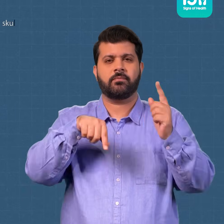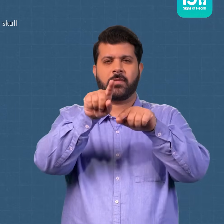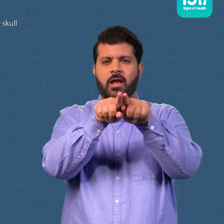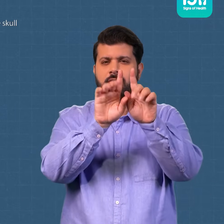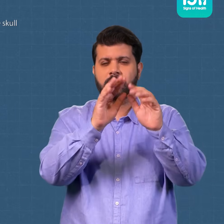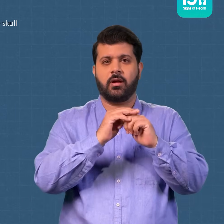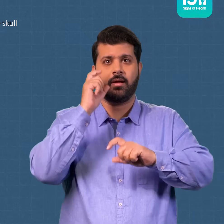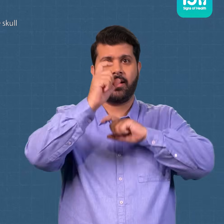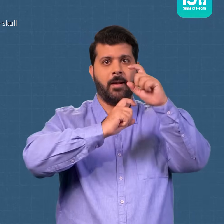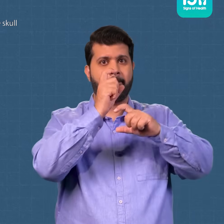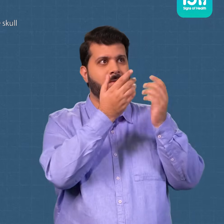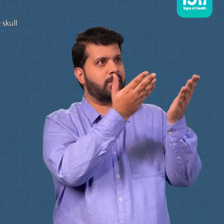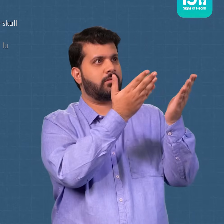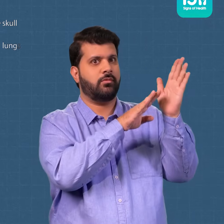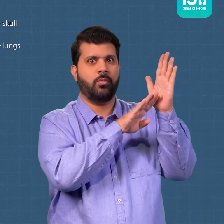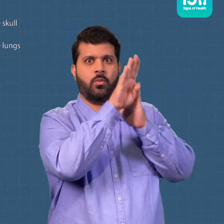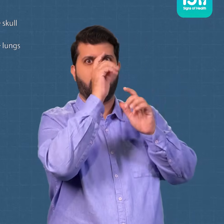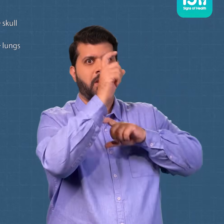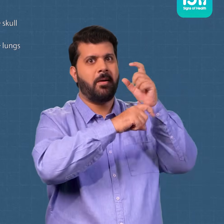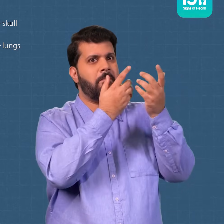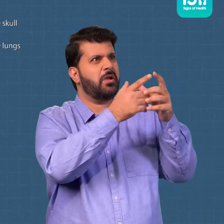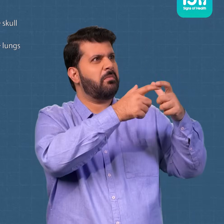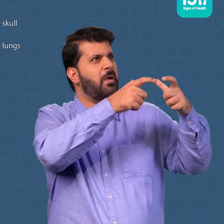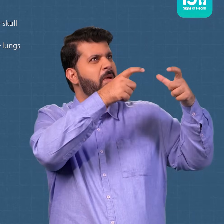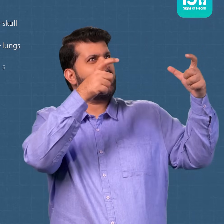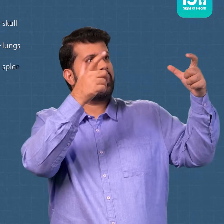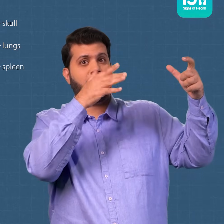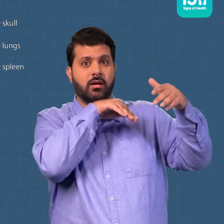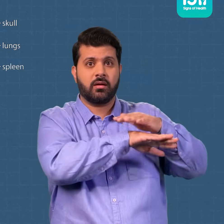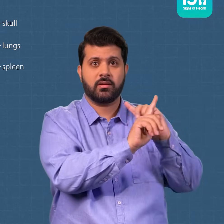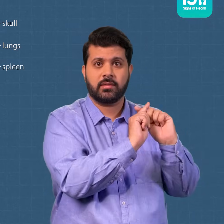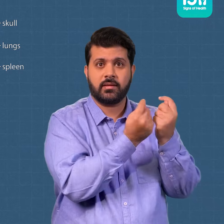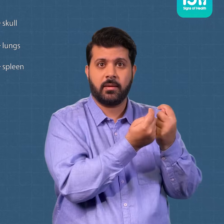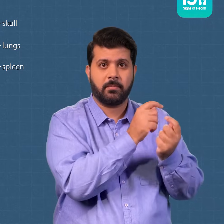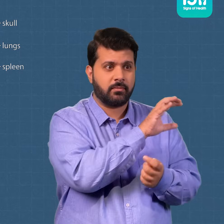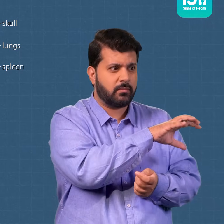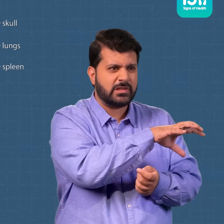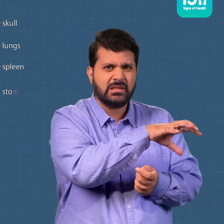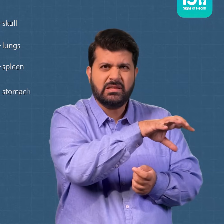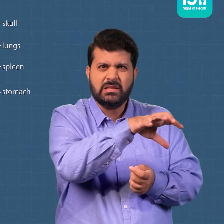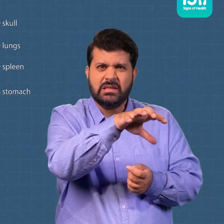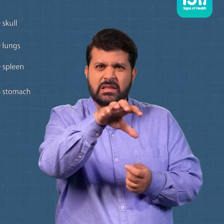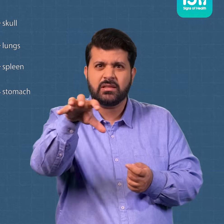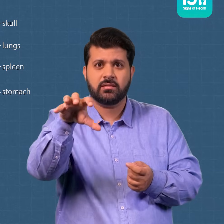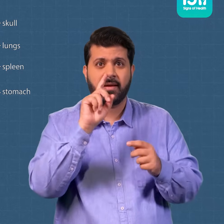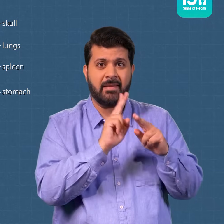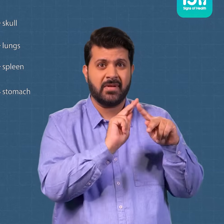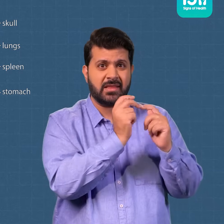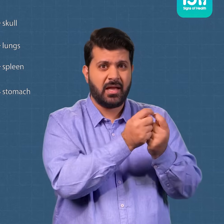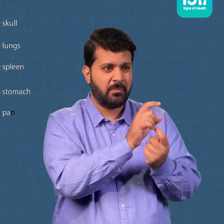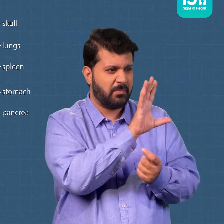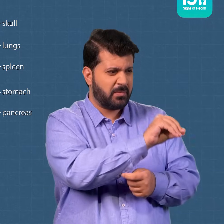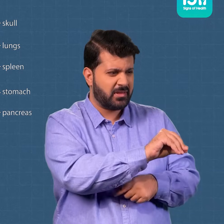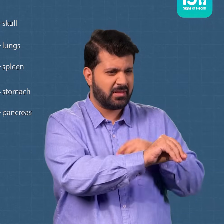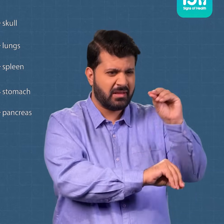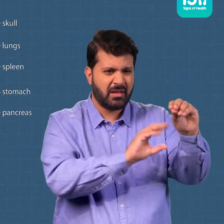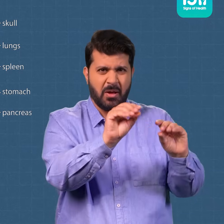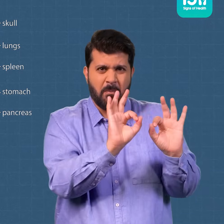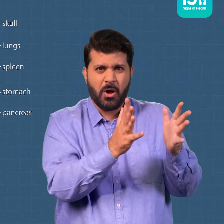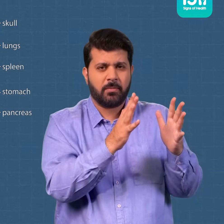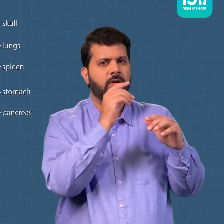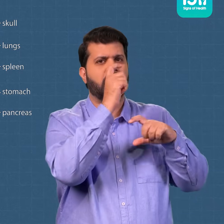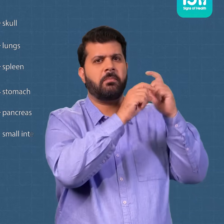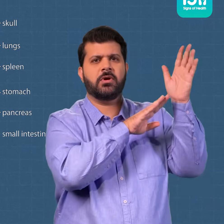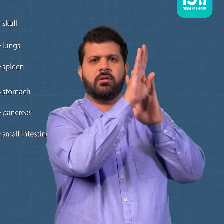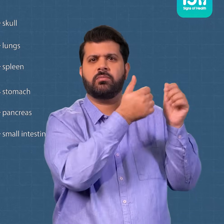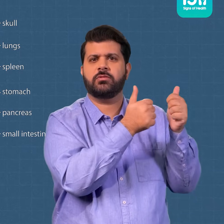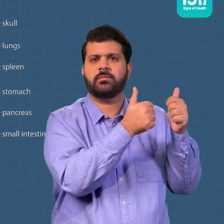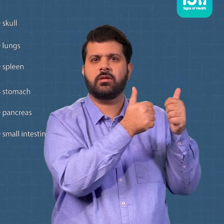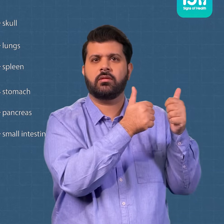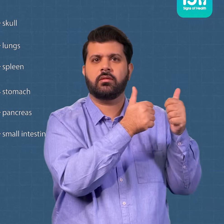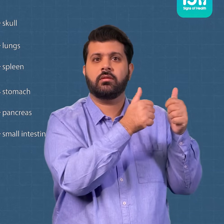For example, a company grows when its departments function properly. If they don’t, the company struggles.